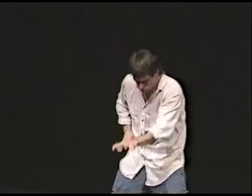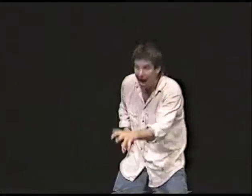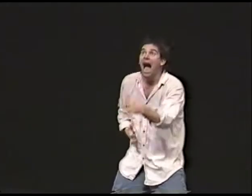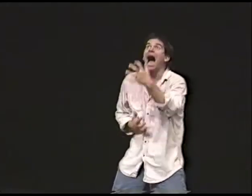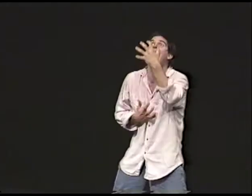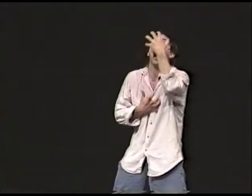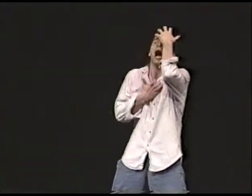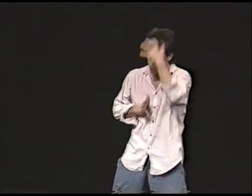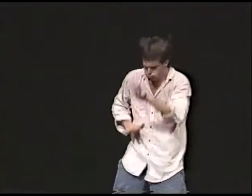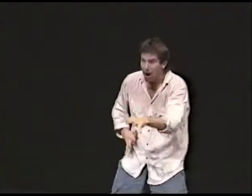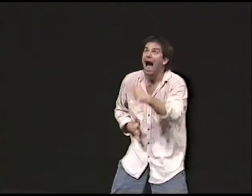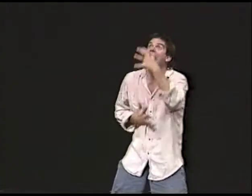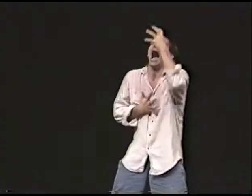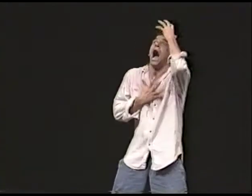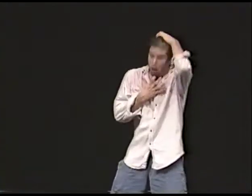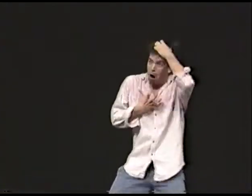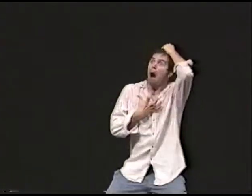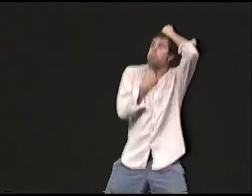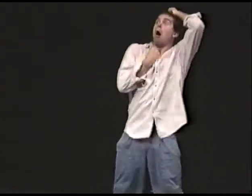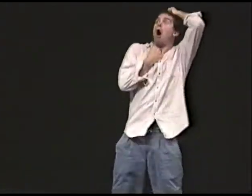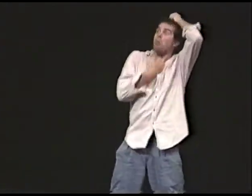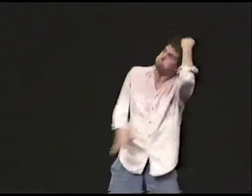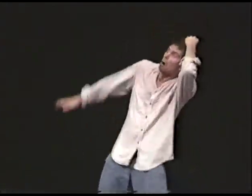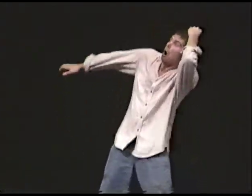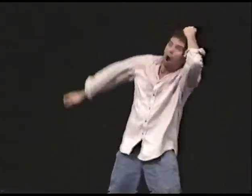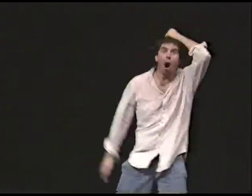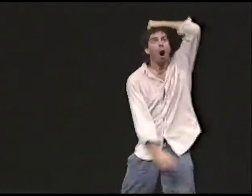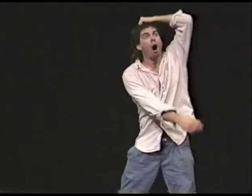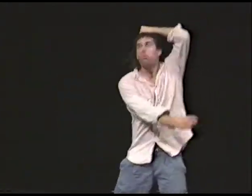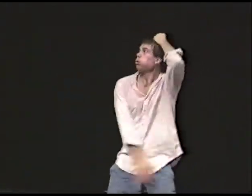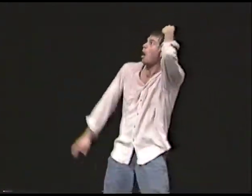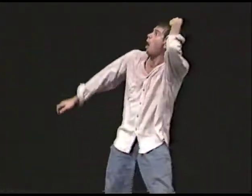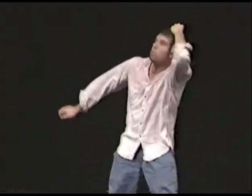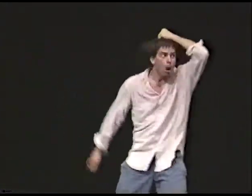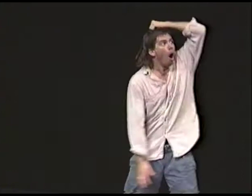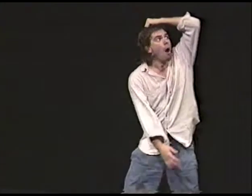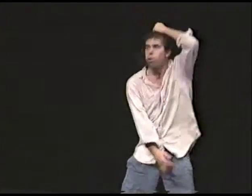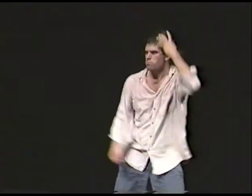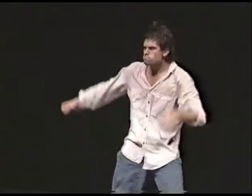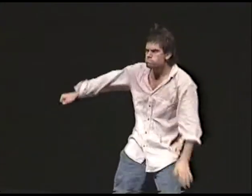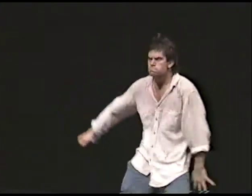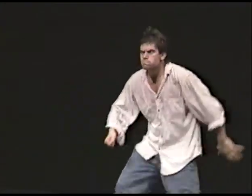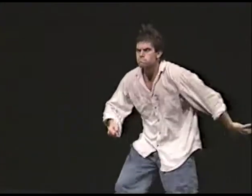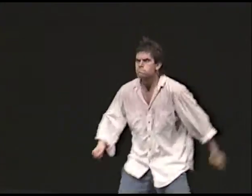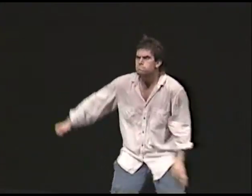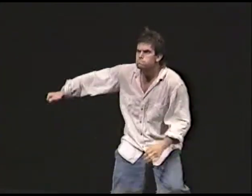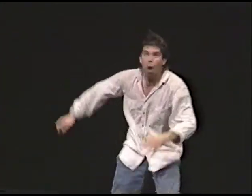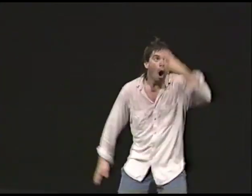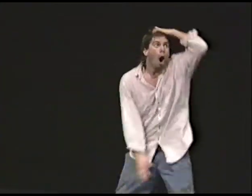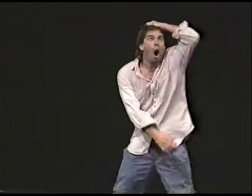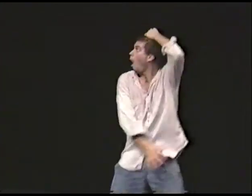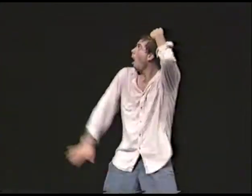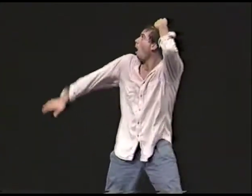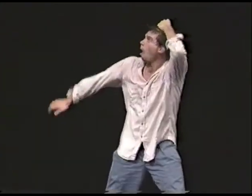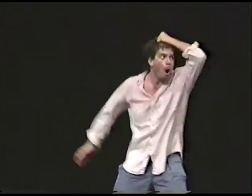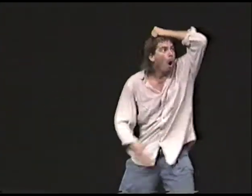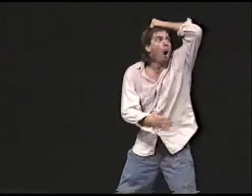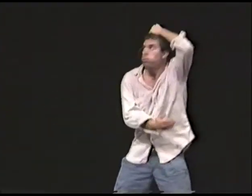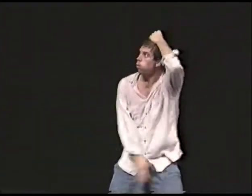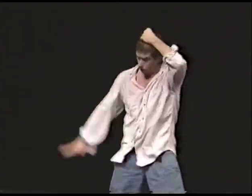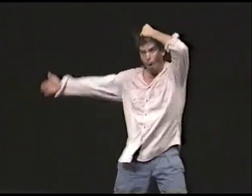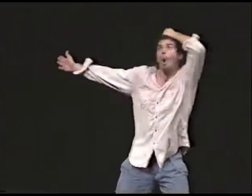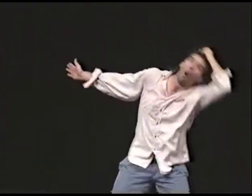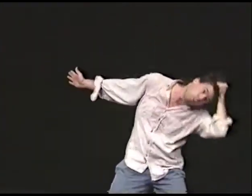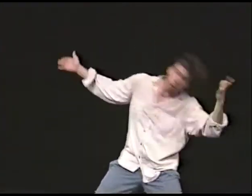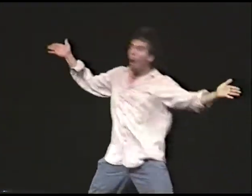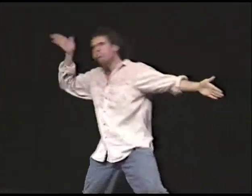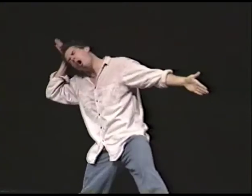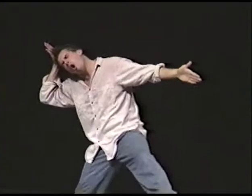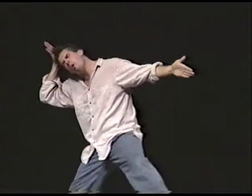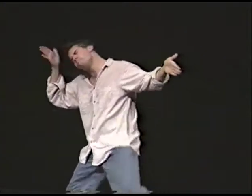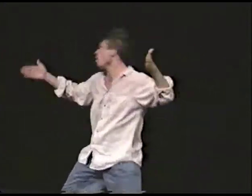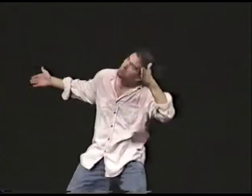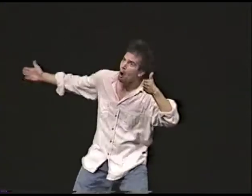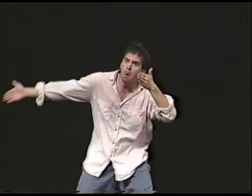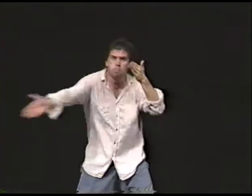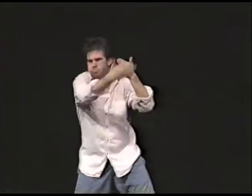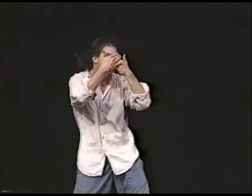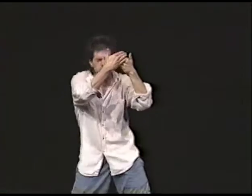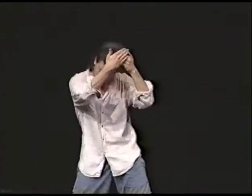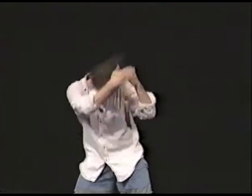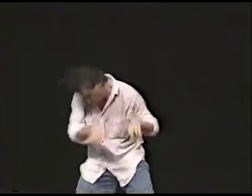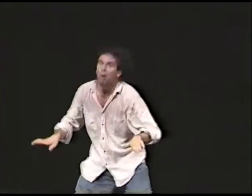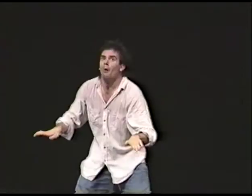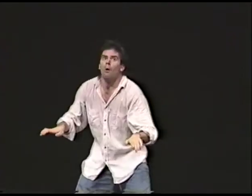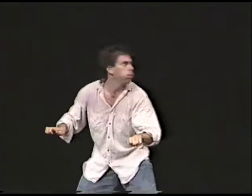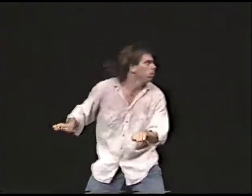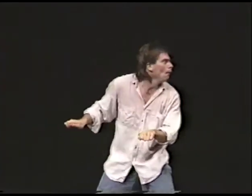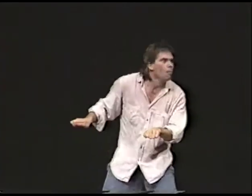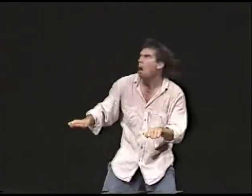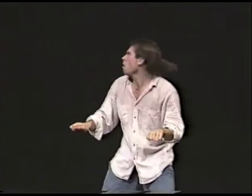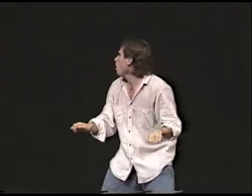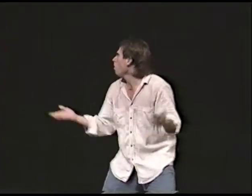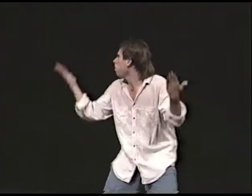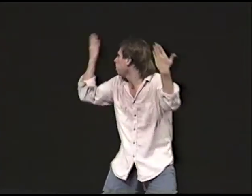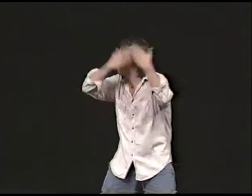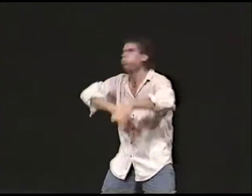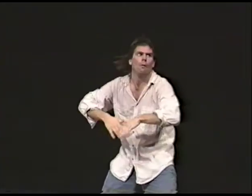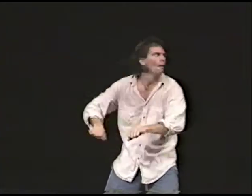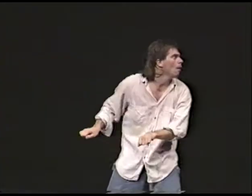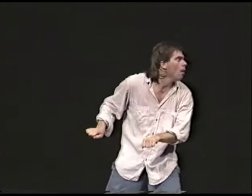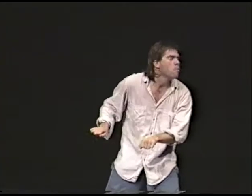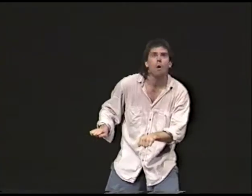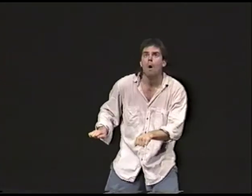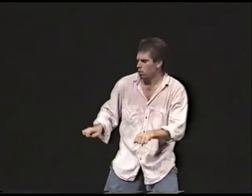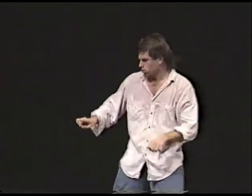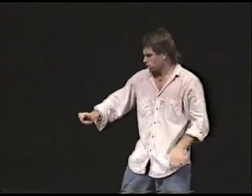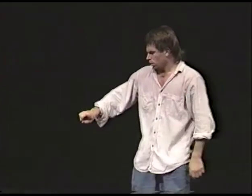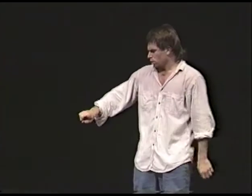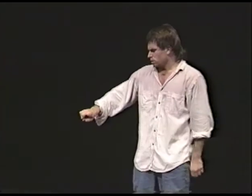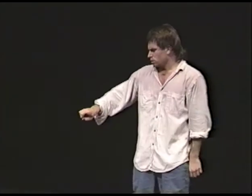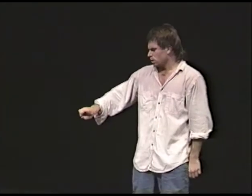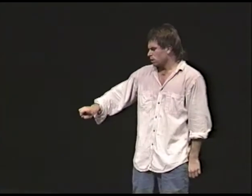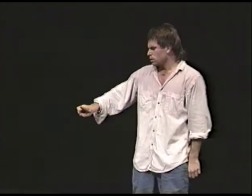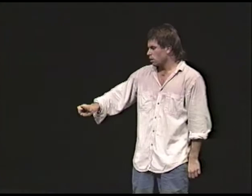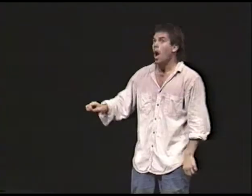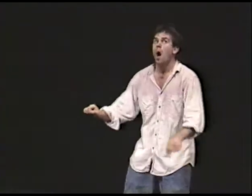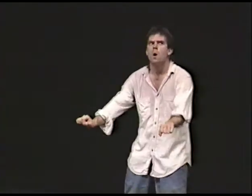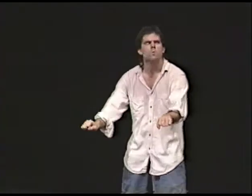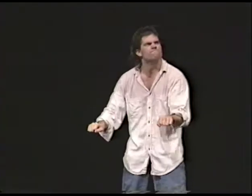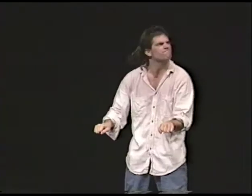than his big shadow carries Charlie into a small, dark box